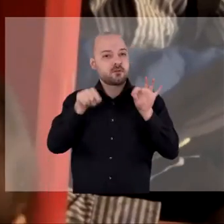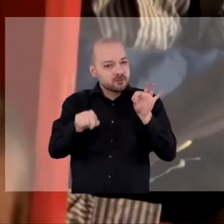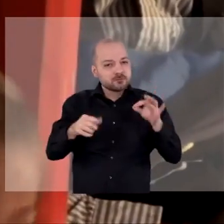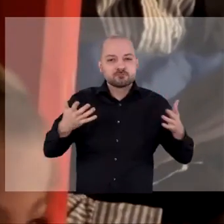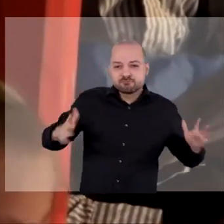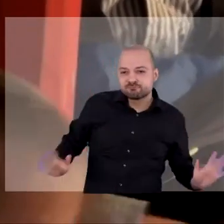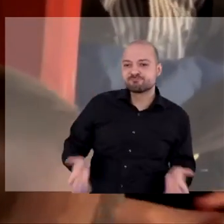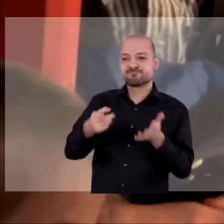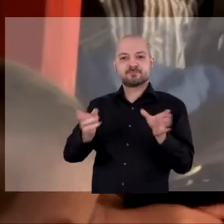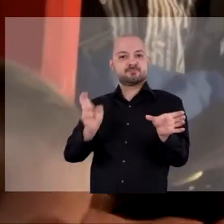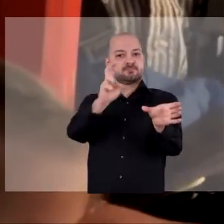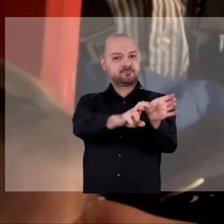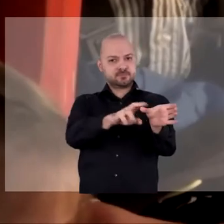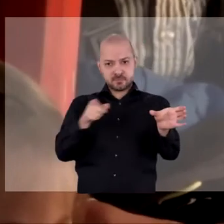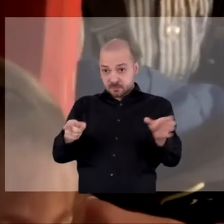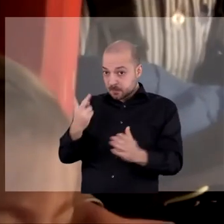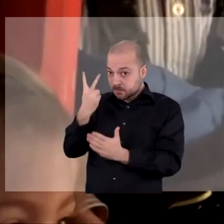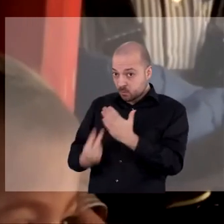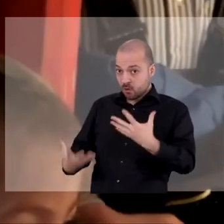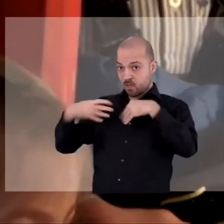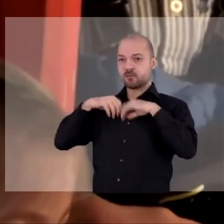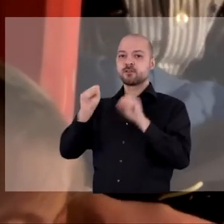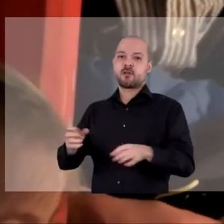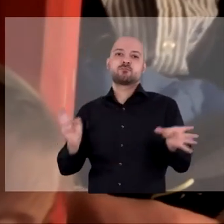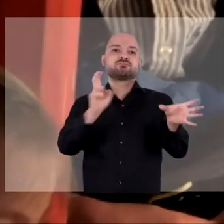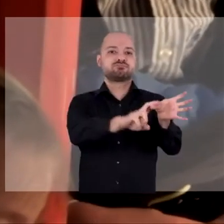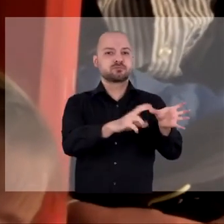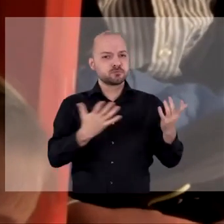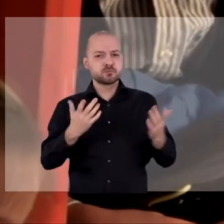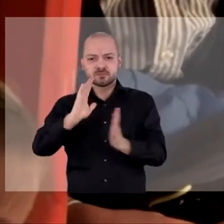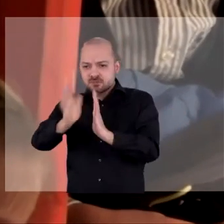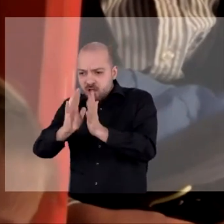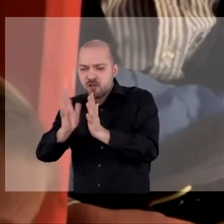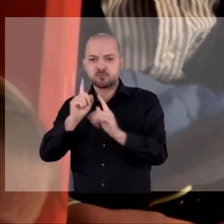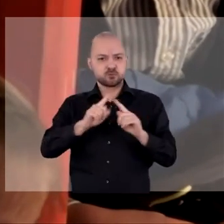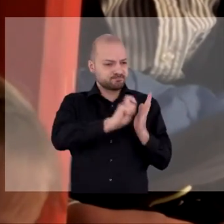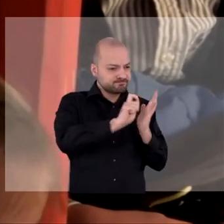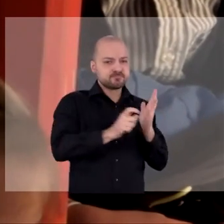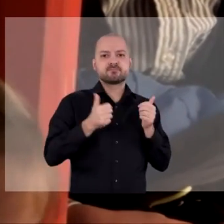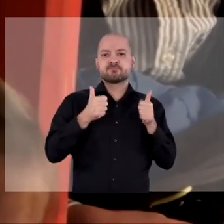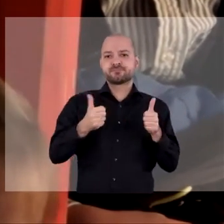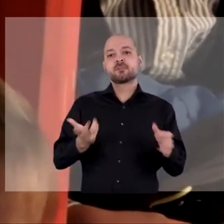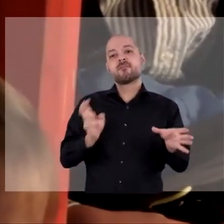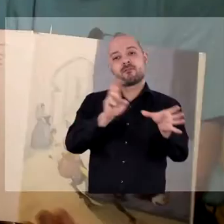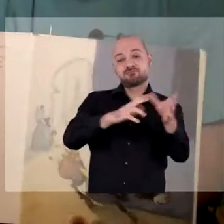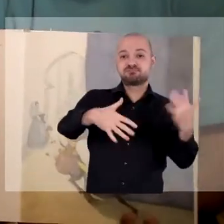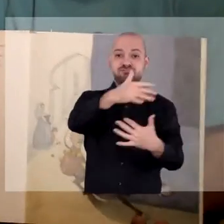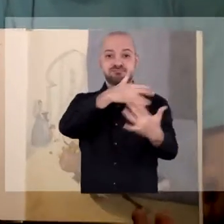Their life in our society is made much easier if they are bilingual, i.e. they know both the sign language as well as the written language.